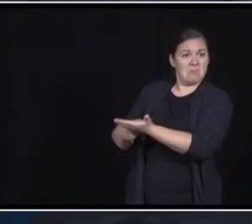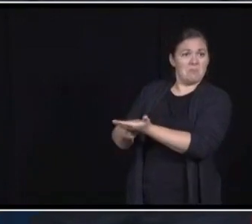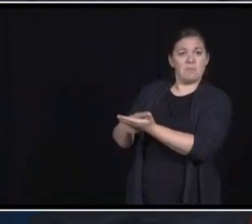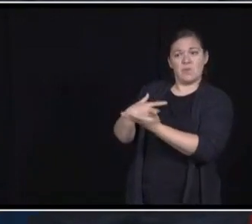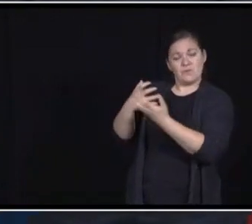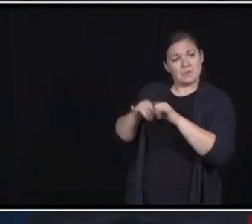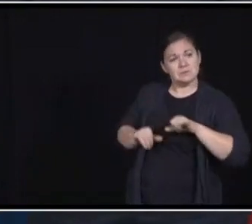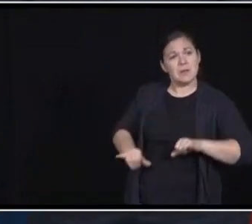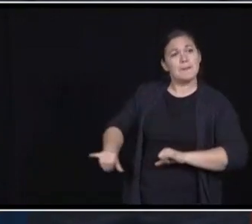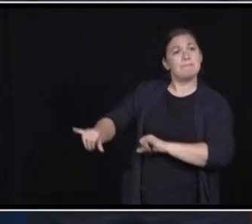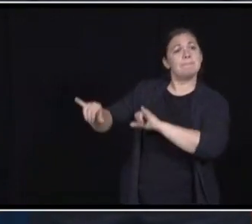Harvey collaborating?